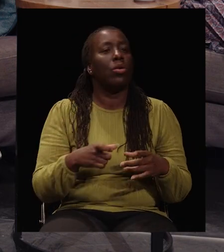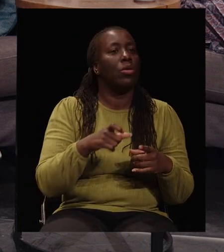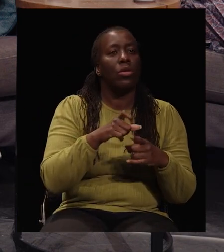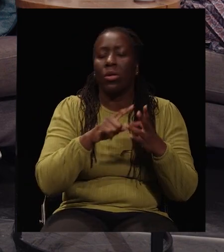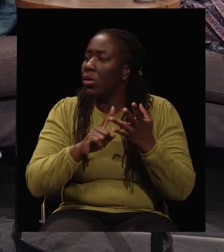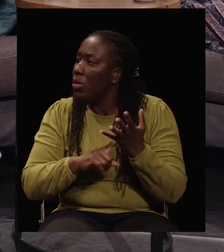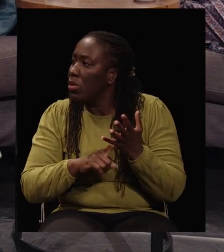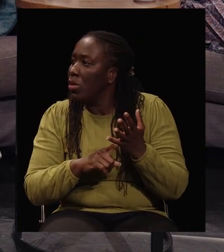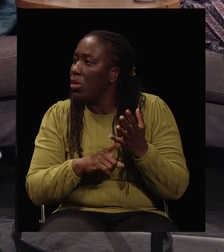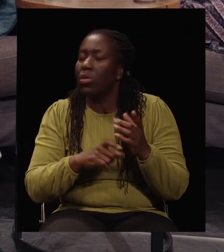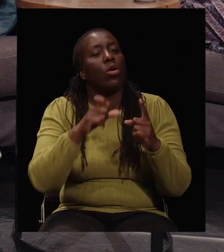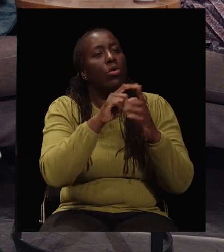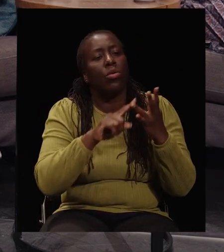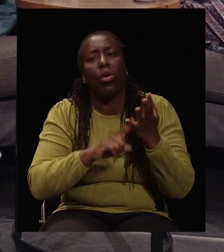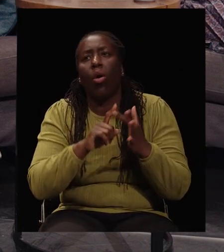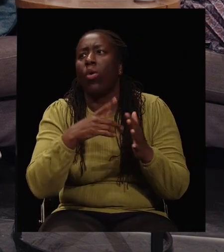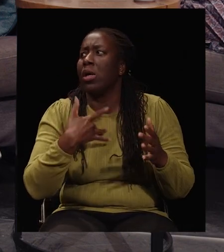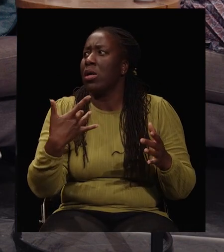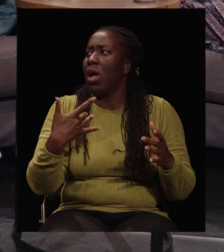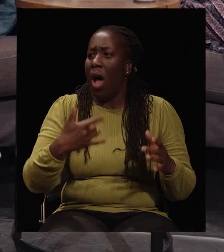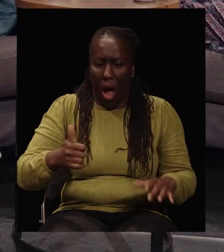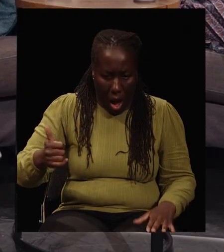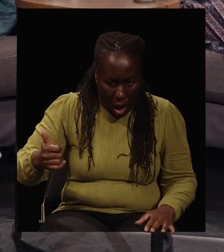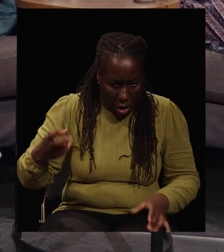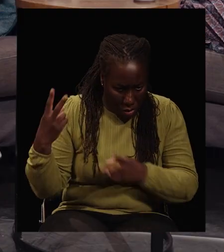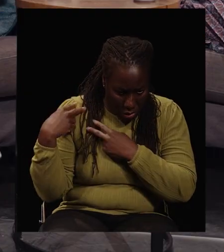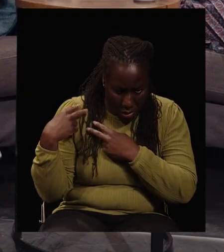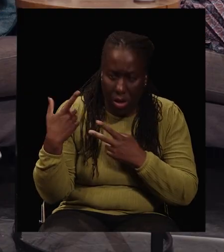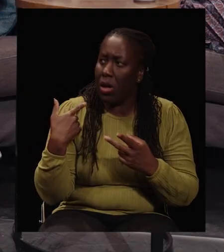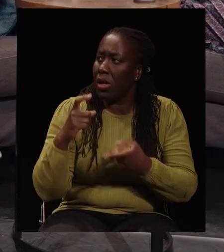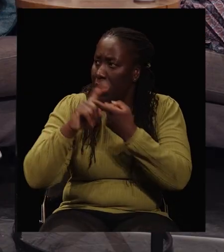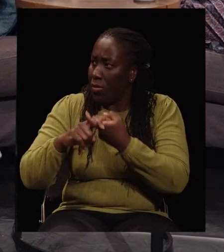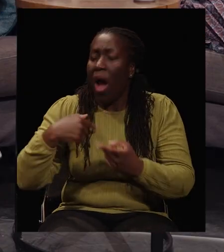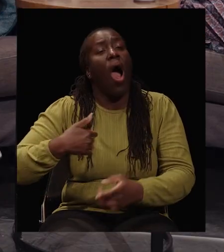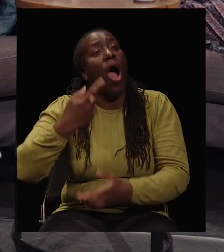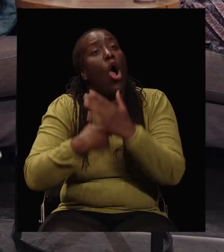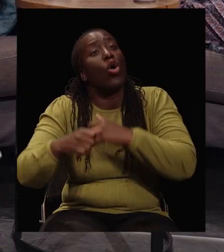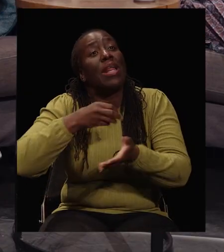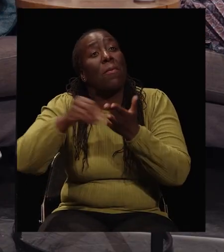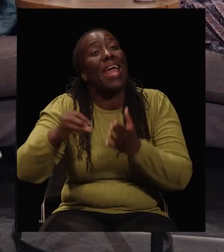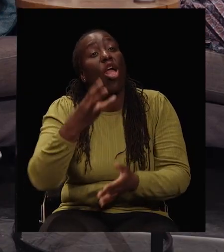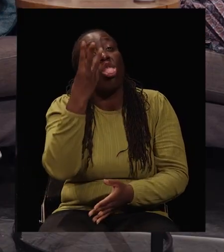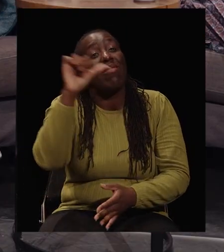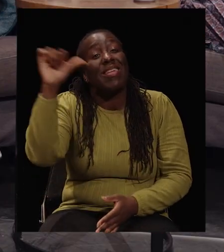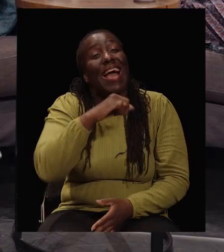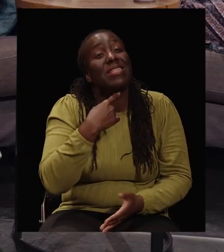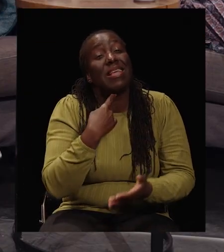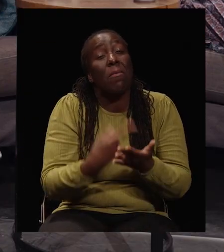that was relied on to get in. Even I'm a generation that only paid three grand a year for tuition, university tuition,